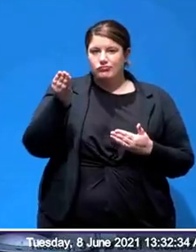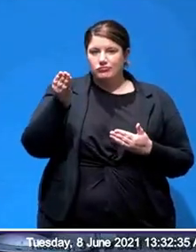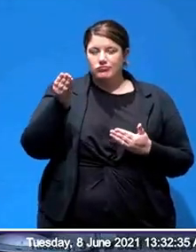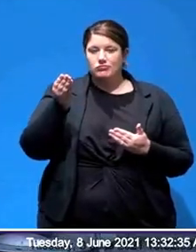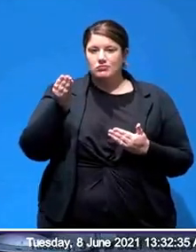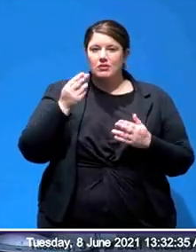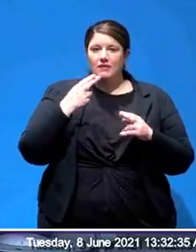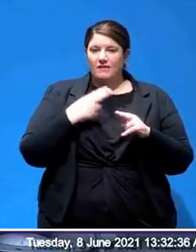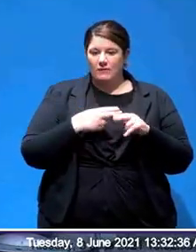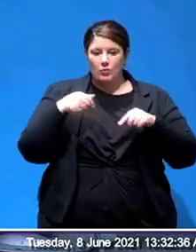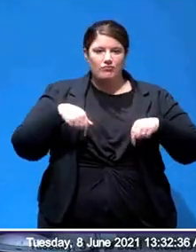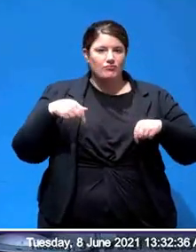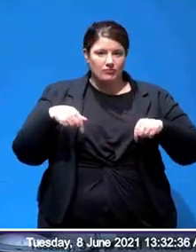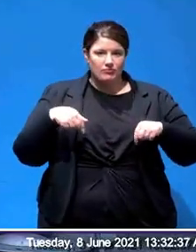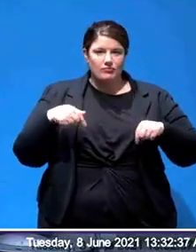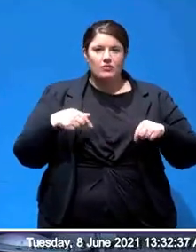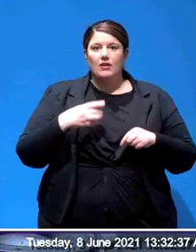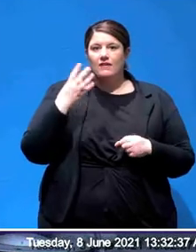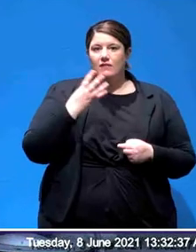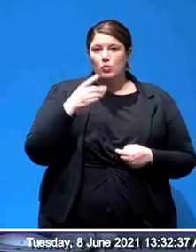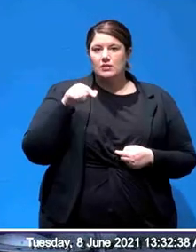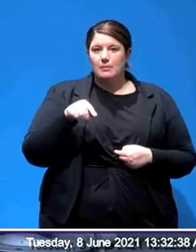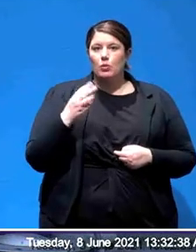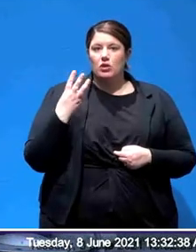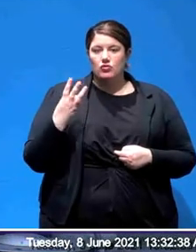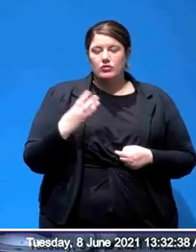for this case study and marked 14-3.